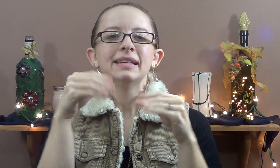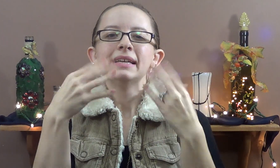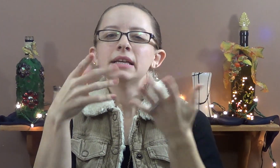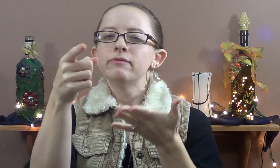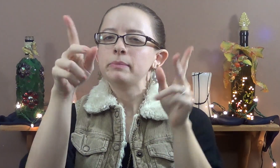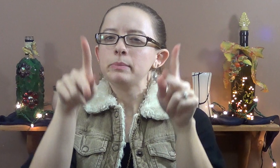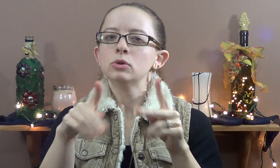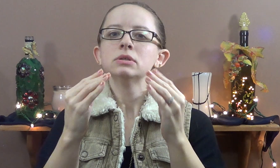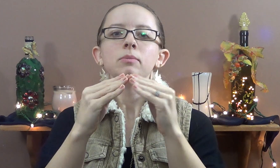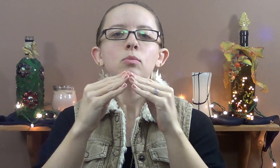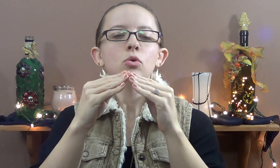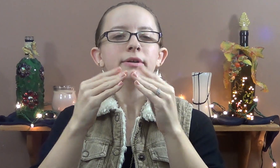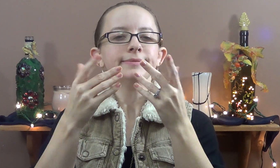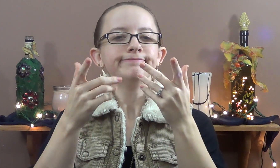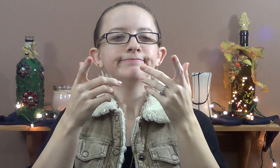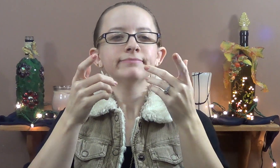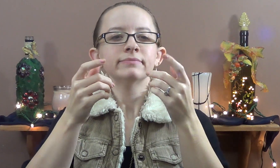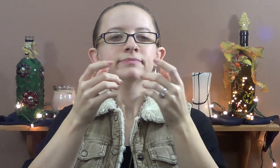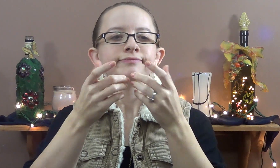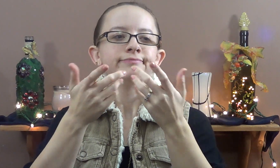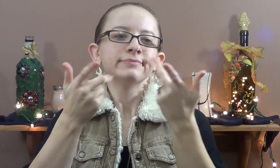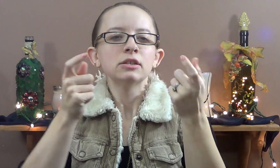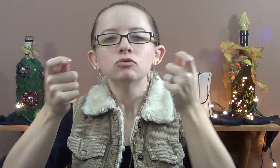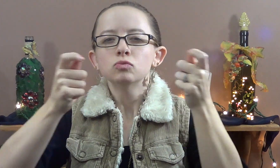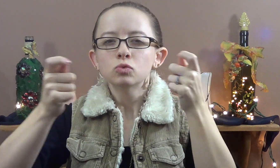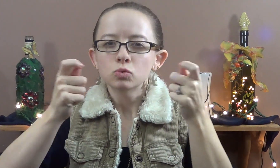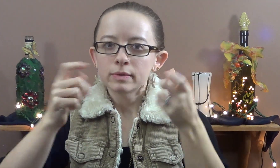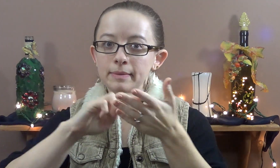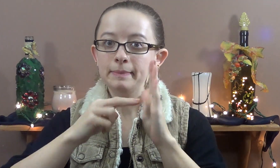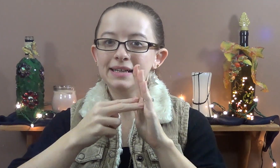holding your wrists. So it's kind of giving them a little bit...